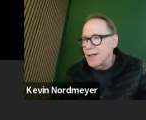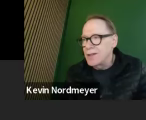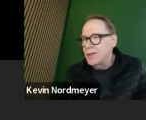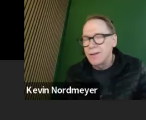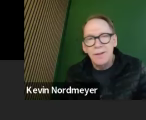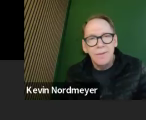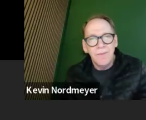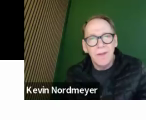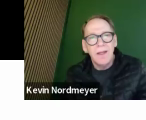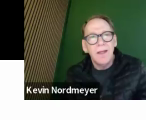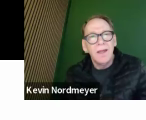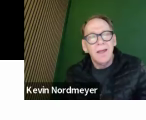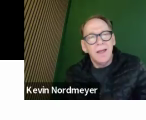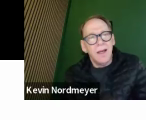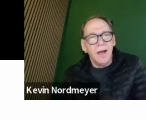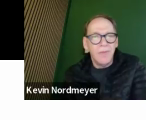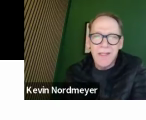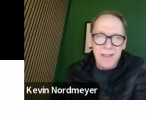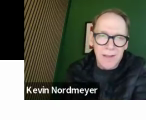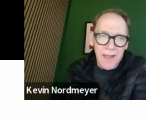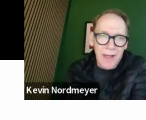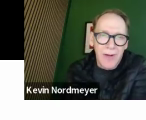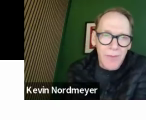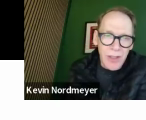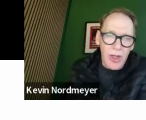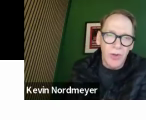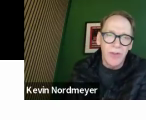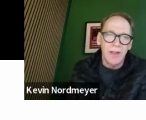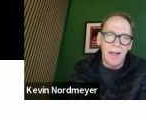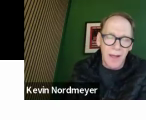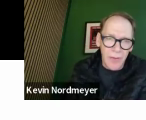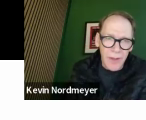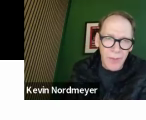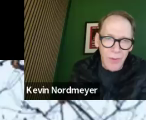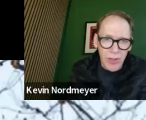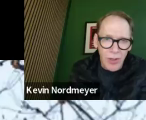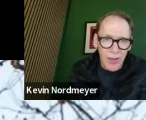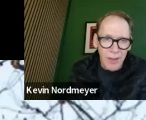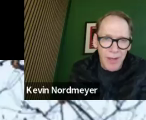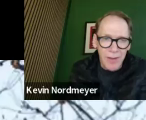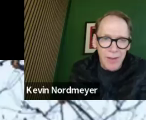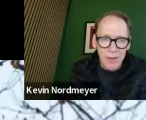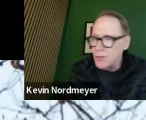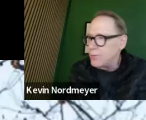Next slide, Jason, this is a little diagram that shows how then how we start to think about this.